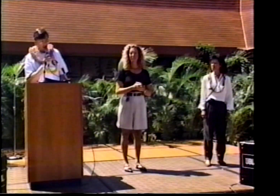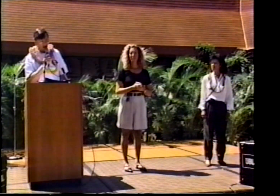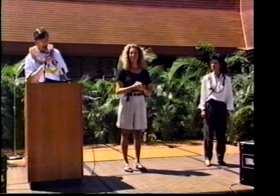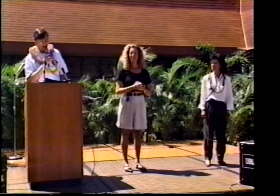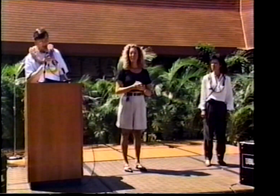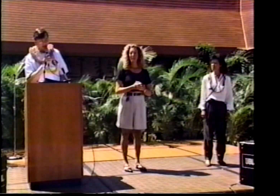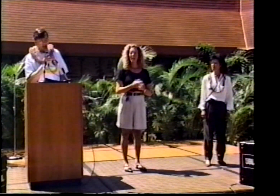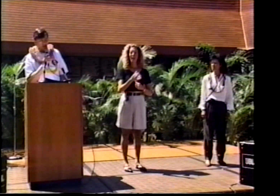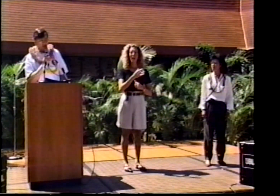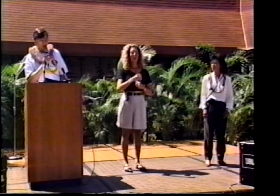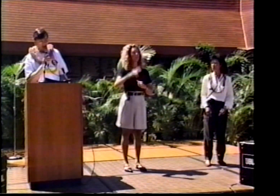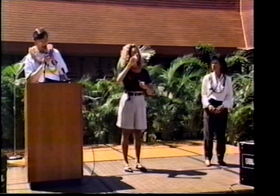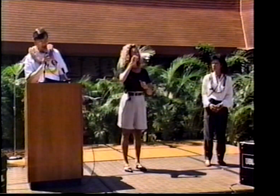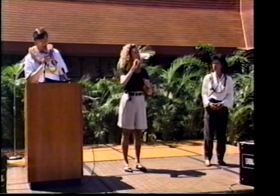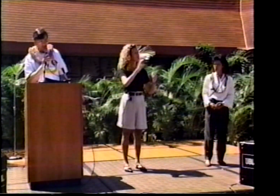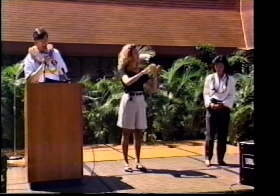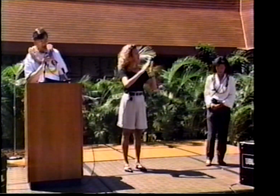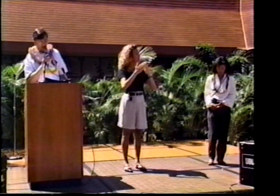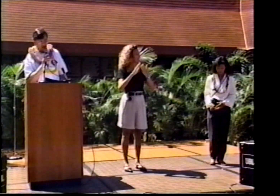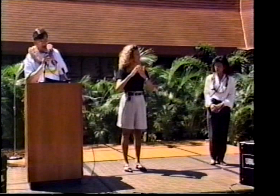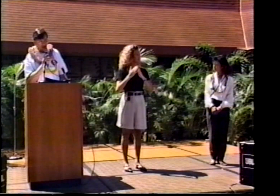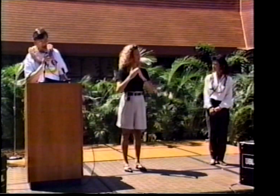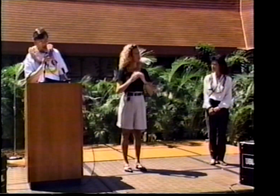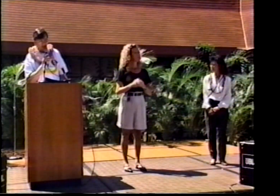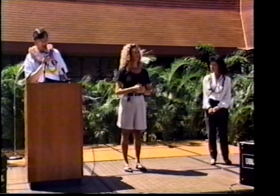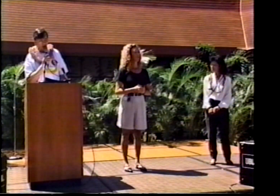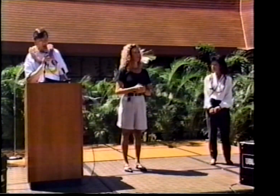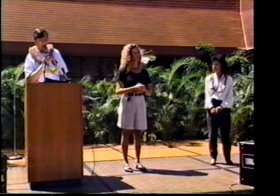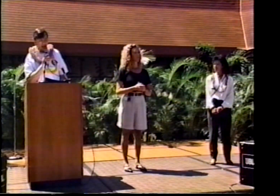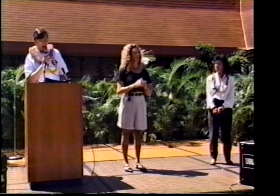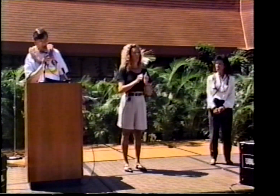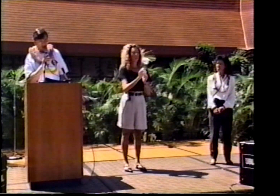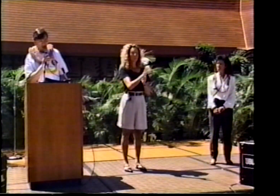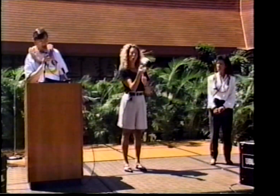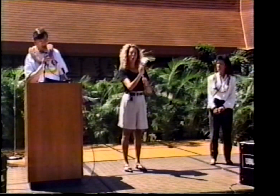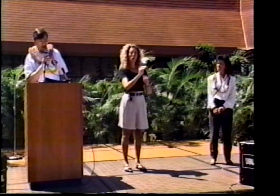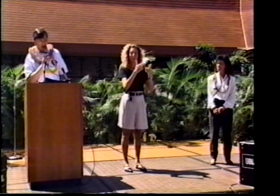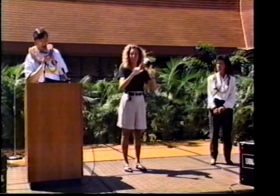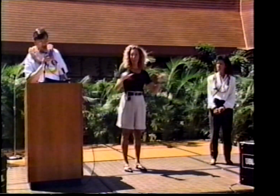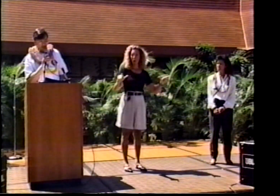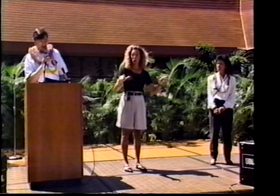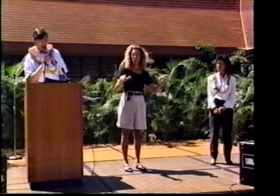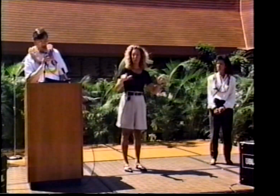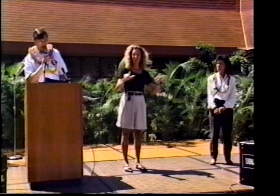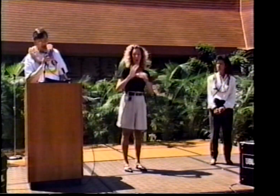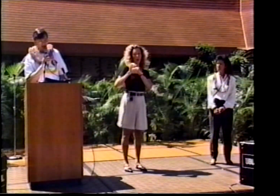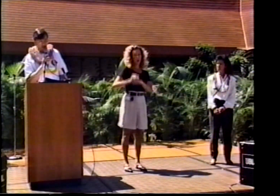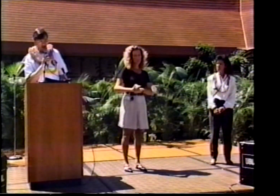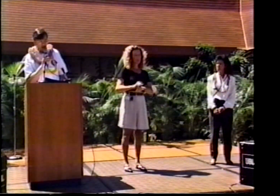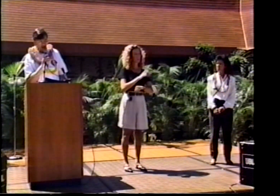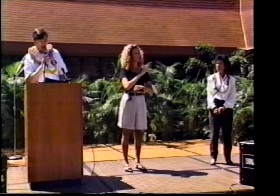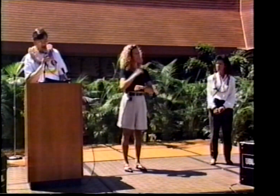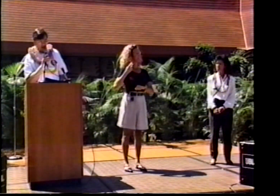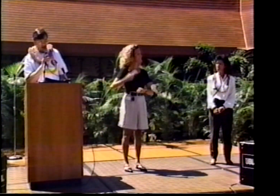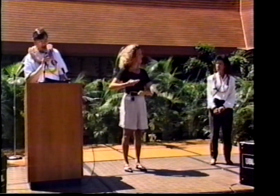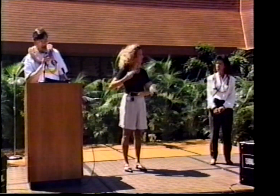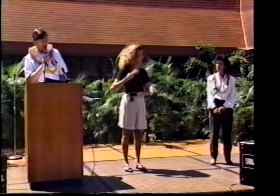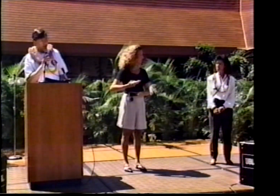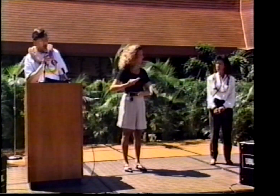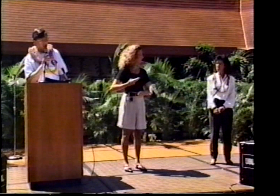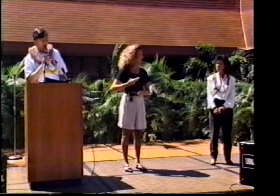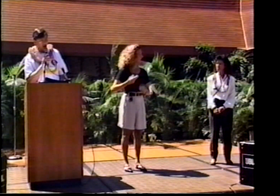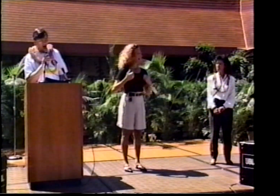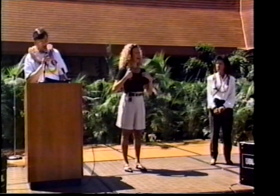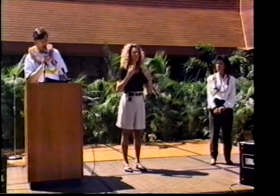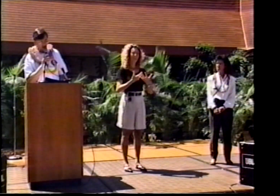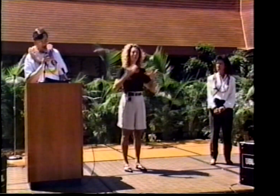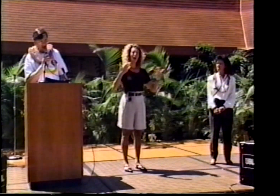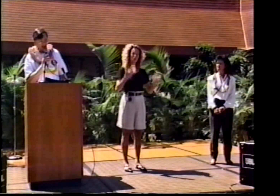whereas the deaf community with its own language, customs and history, has much to offer and